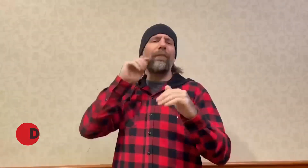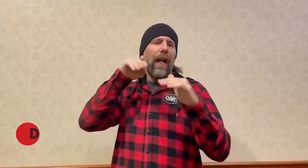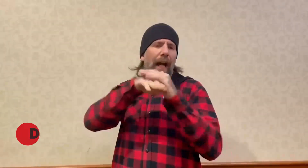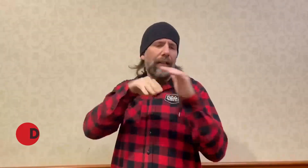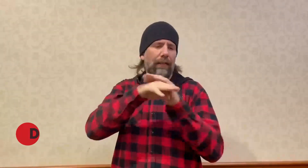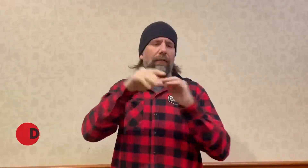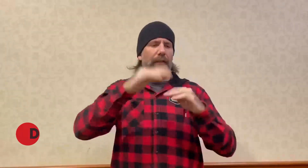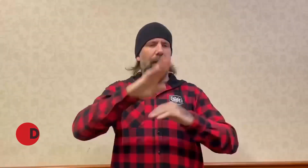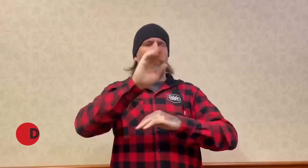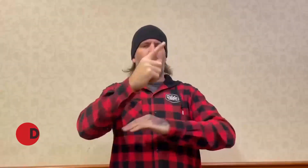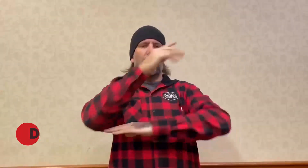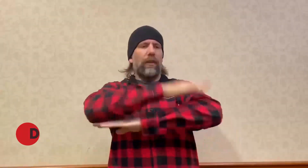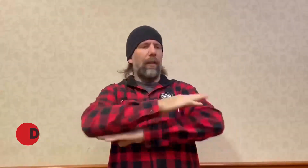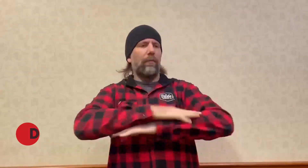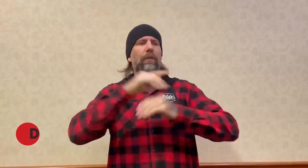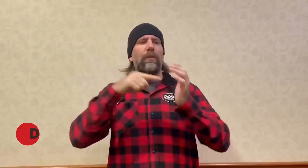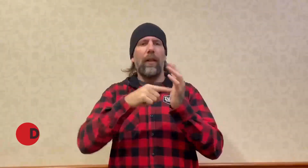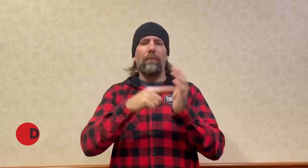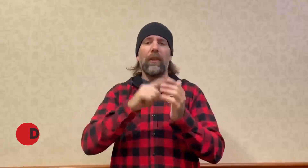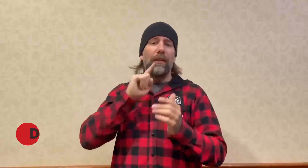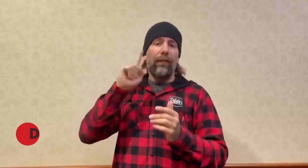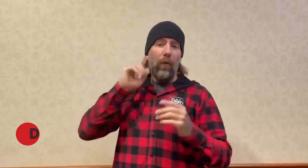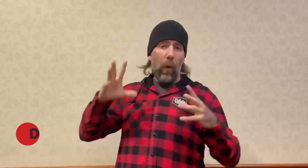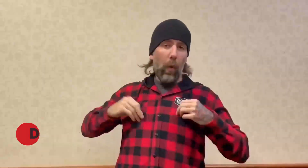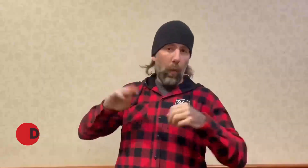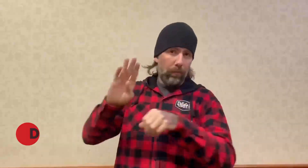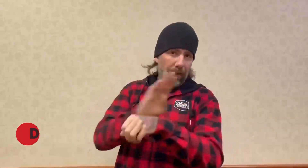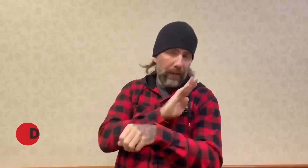Deaf accessibility booths, for example, Deaf owned businesses,